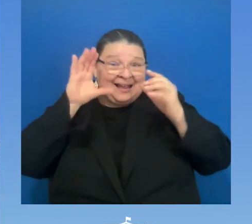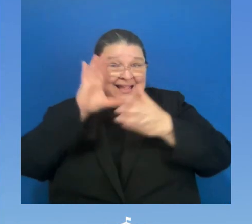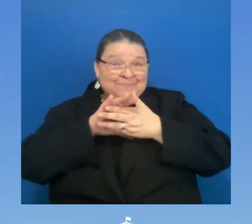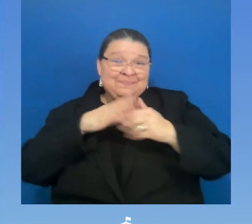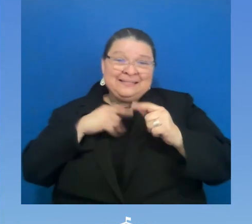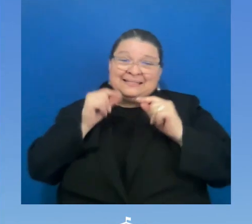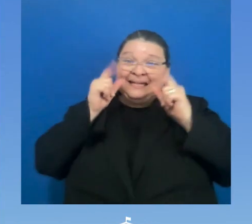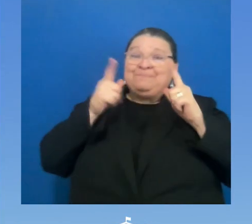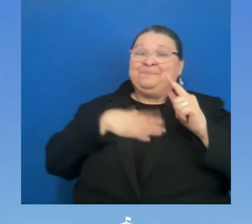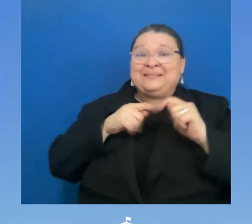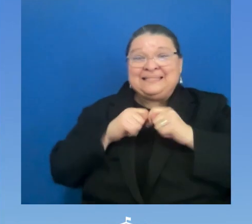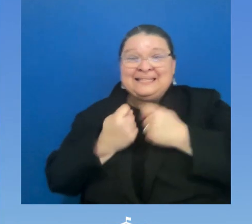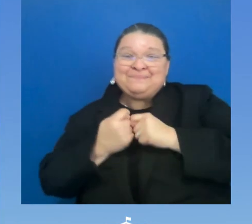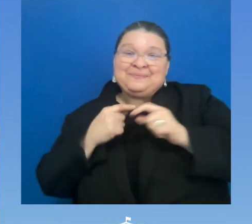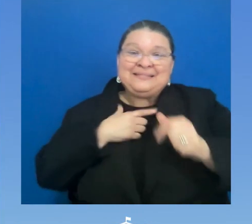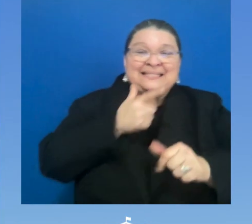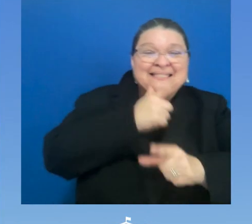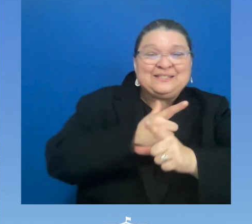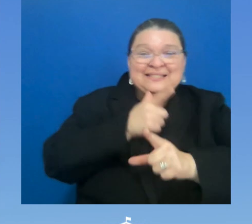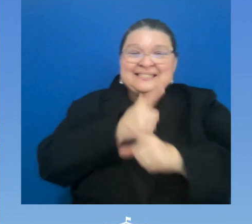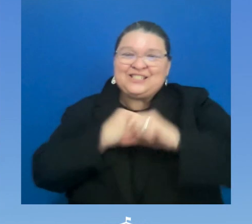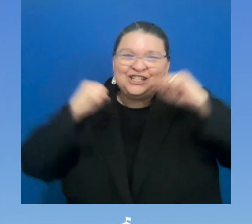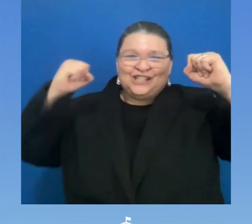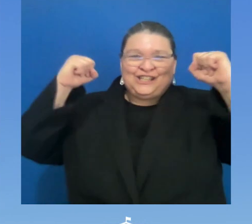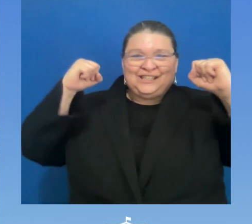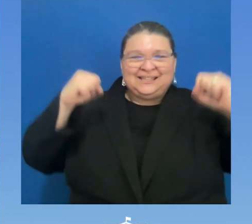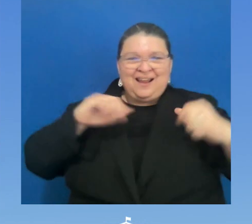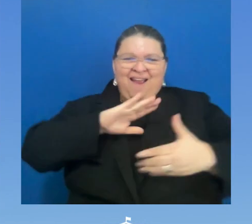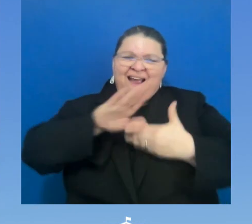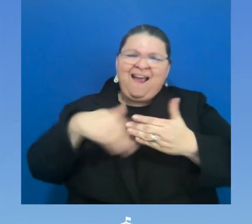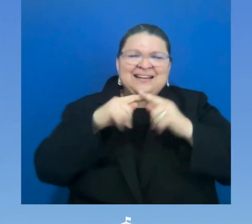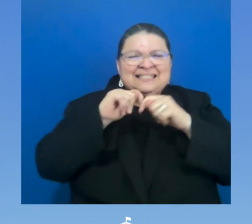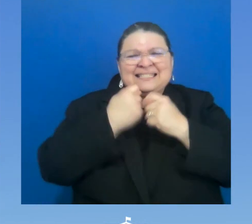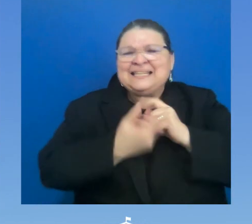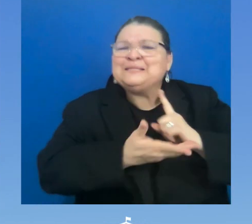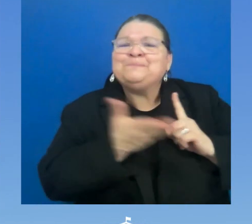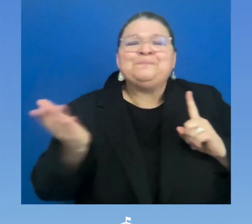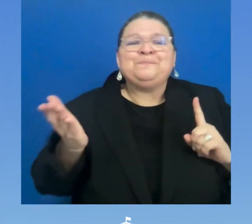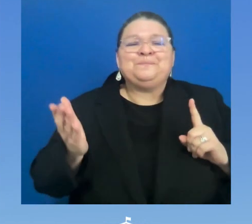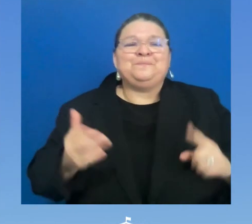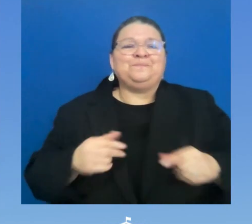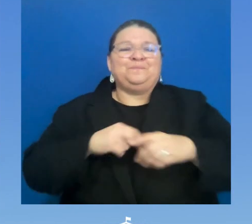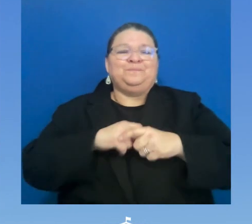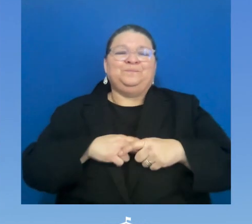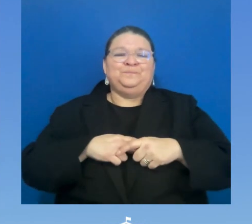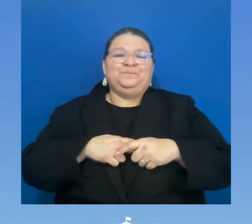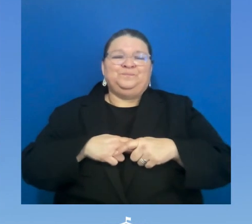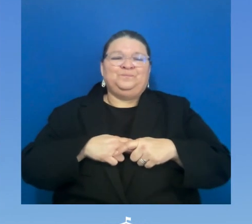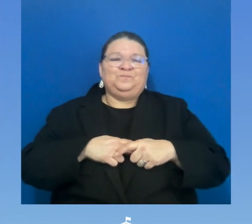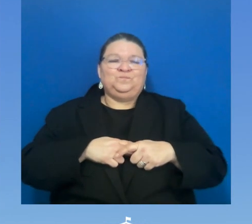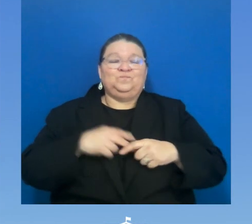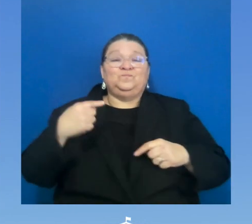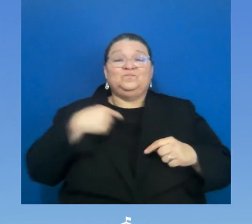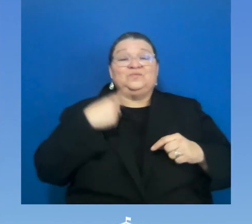Ms. Scurry: My -- my sisters -- right, your team too. Yeah, when I saw that my team was essentially sticking their necks out there